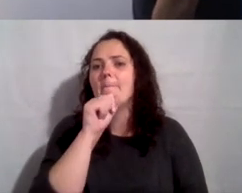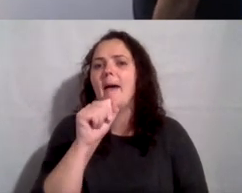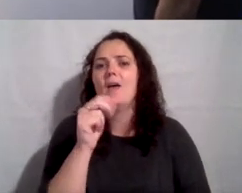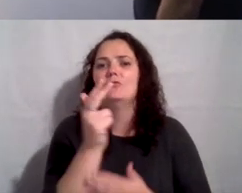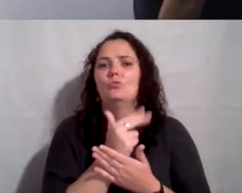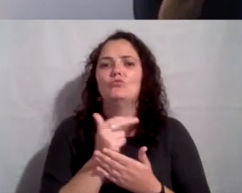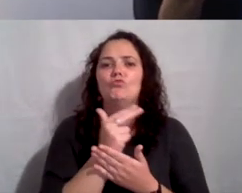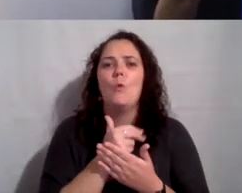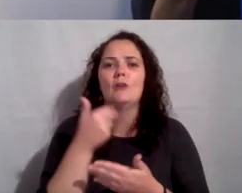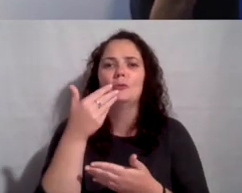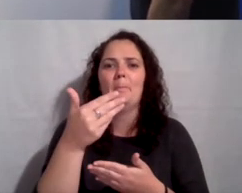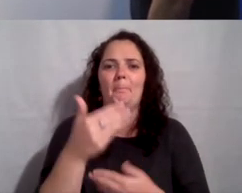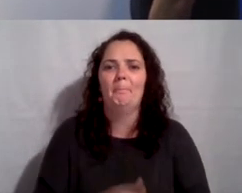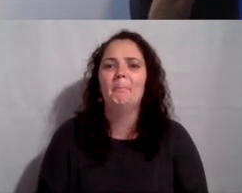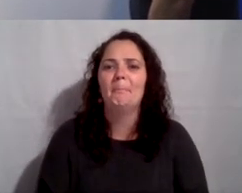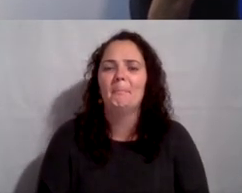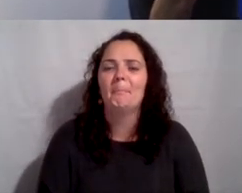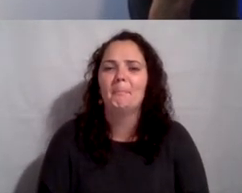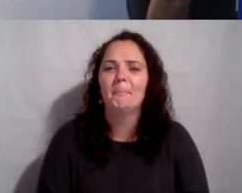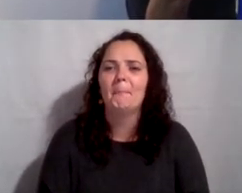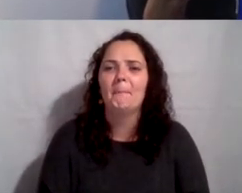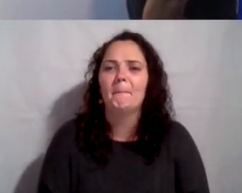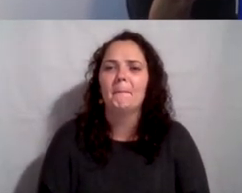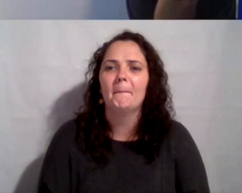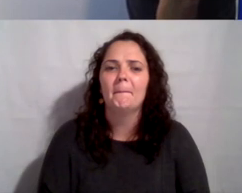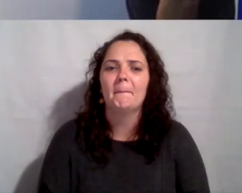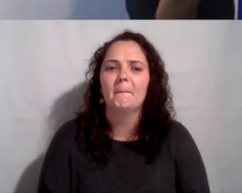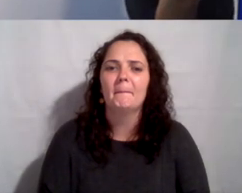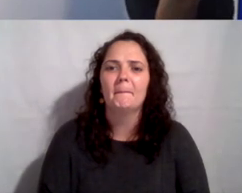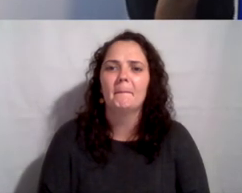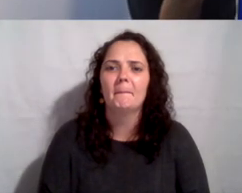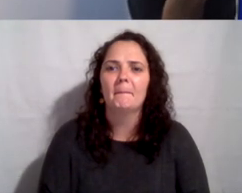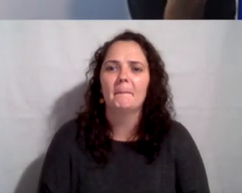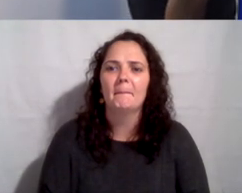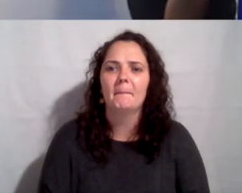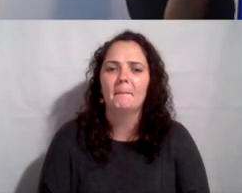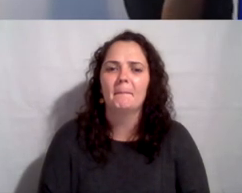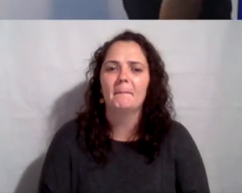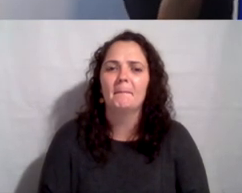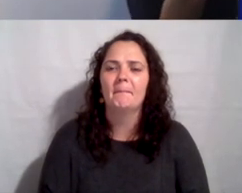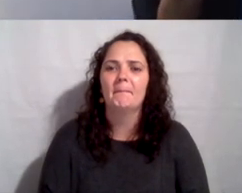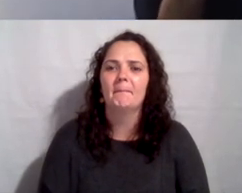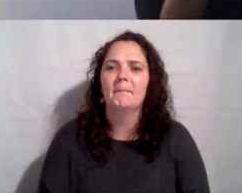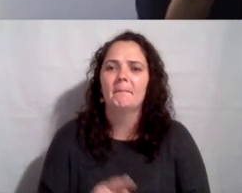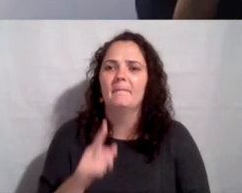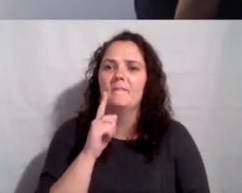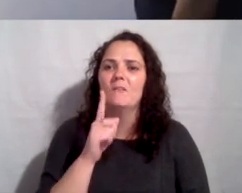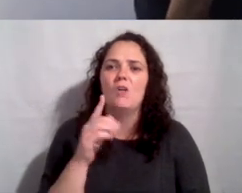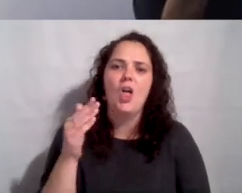but I'm going to draw him right off the right side of my frame